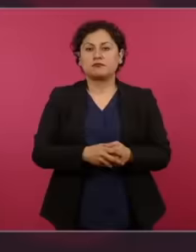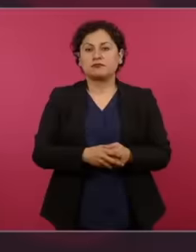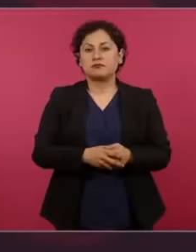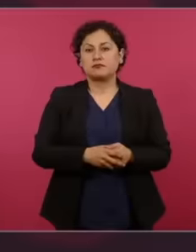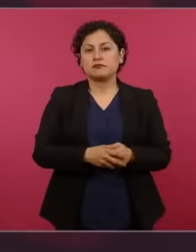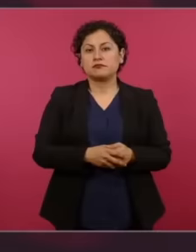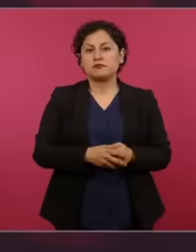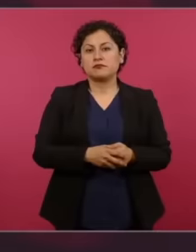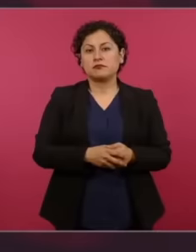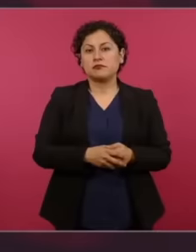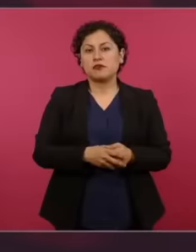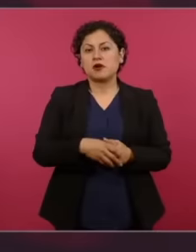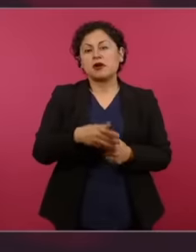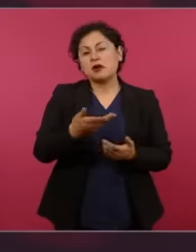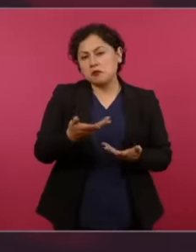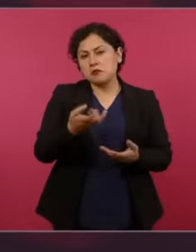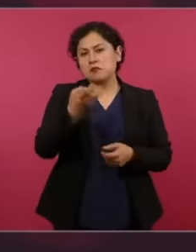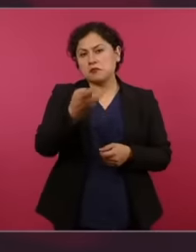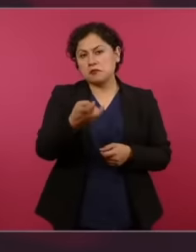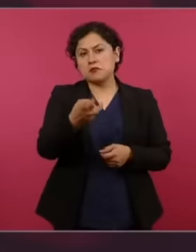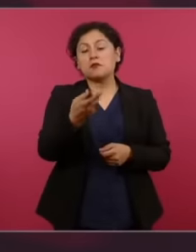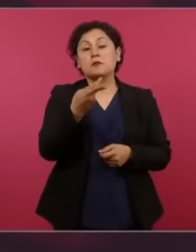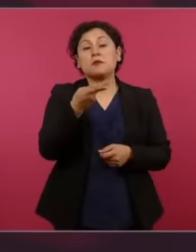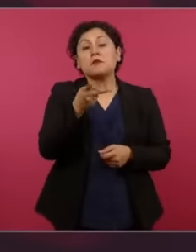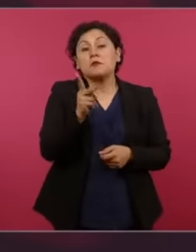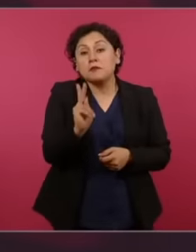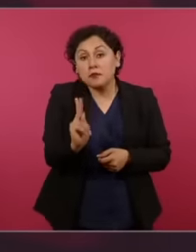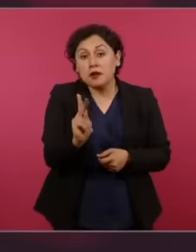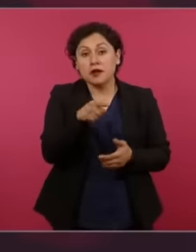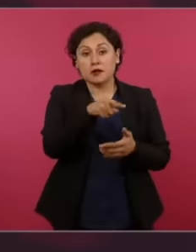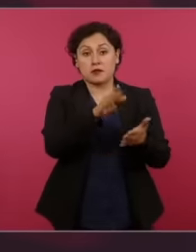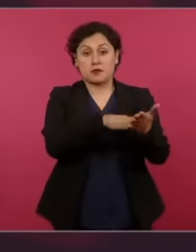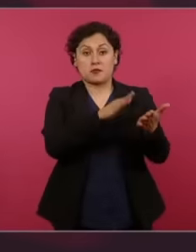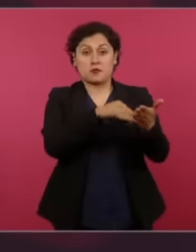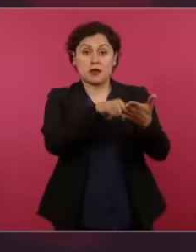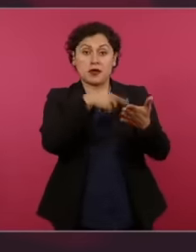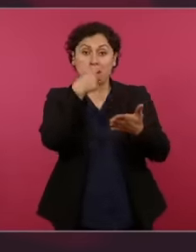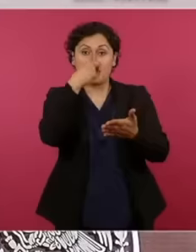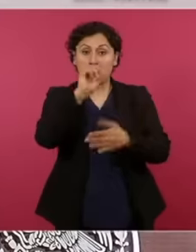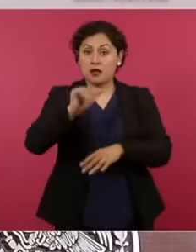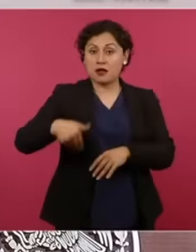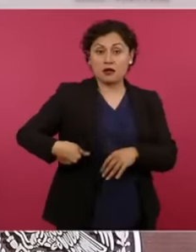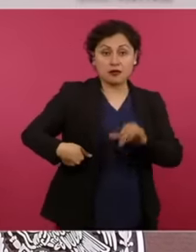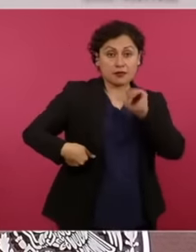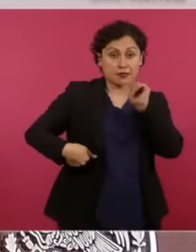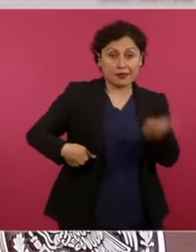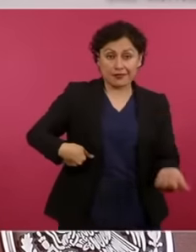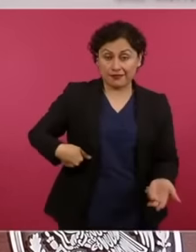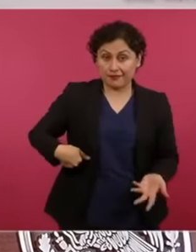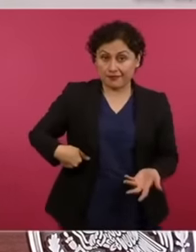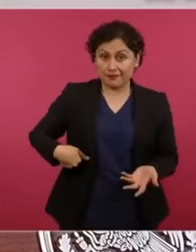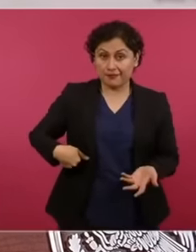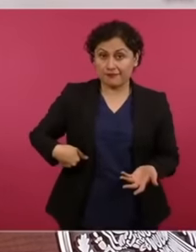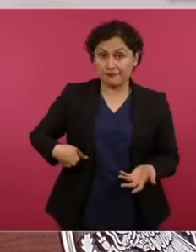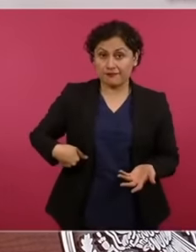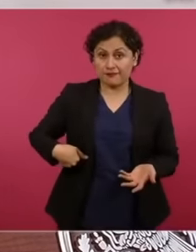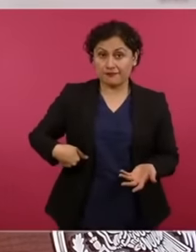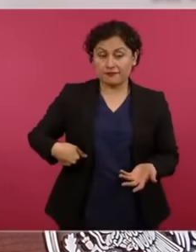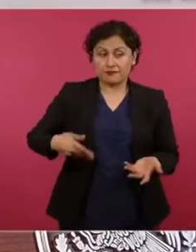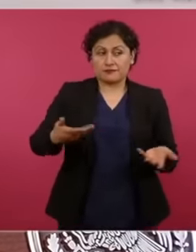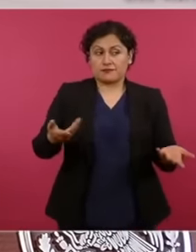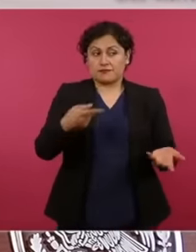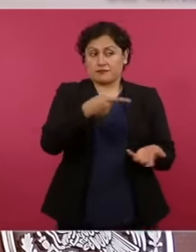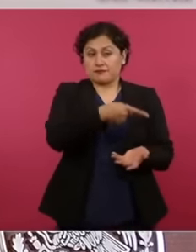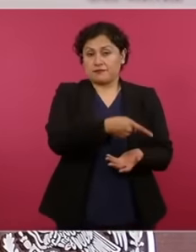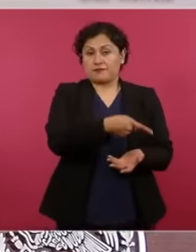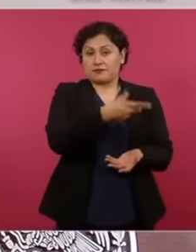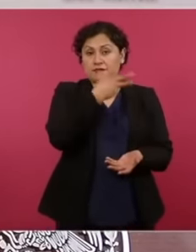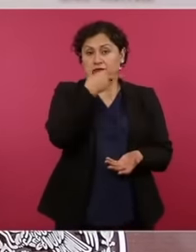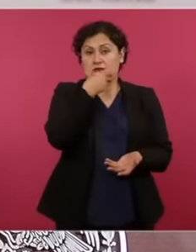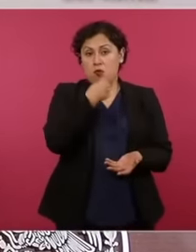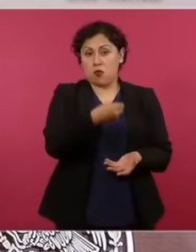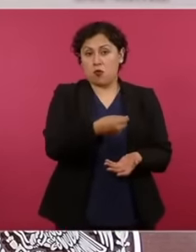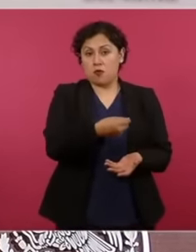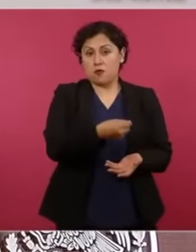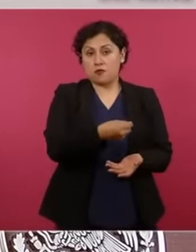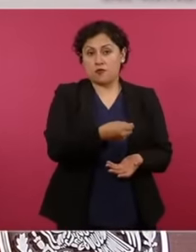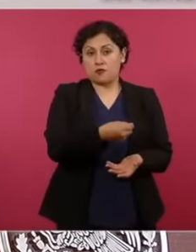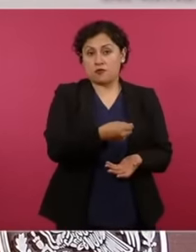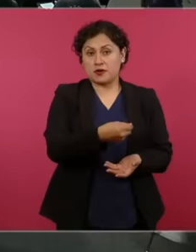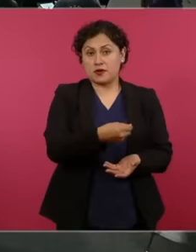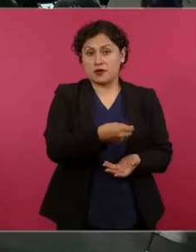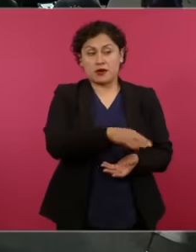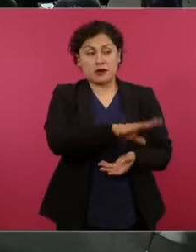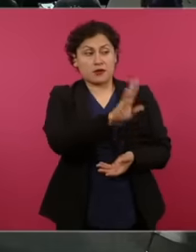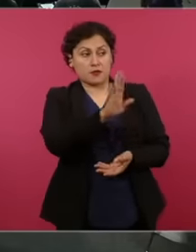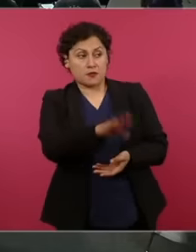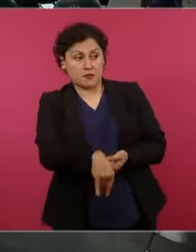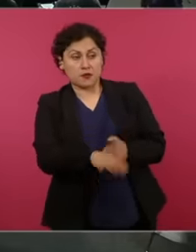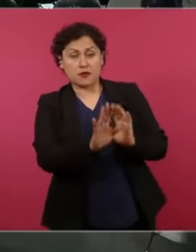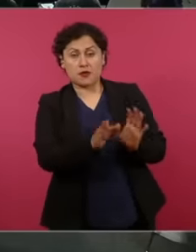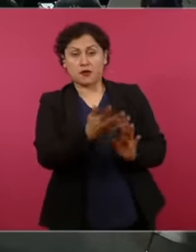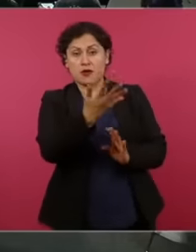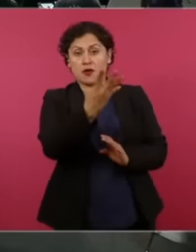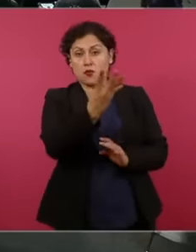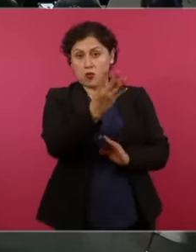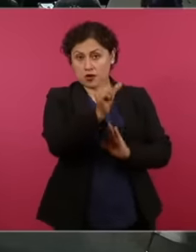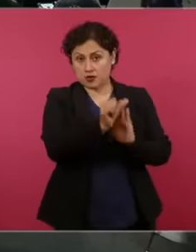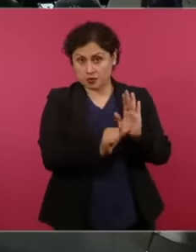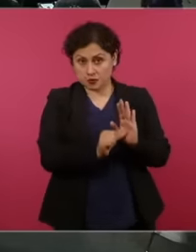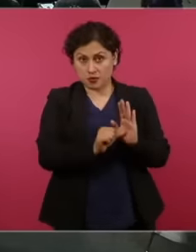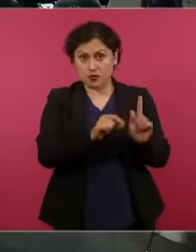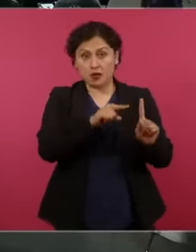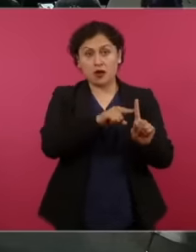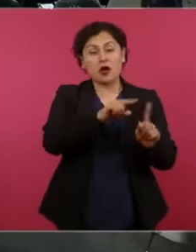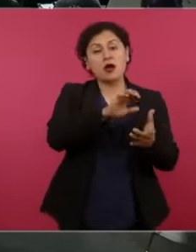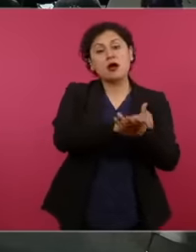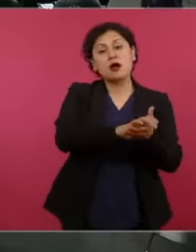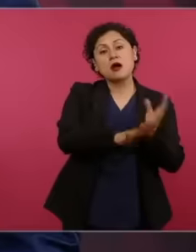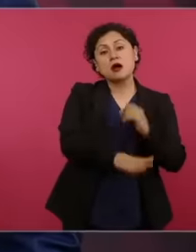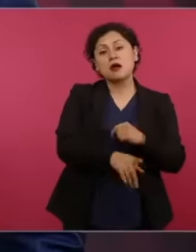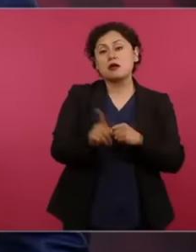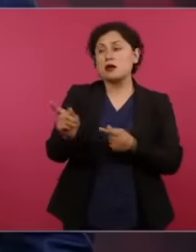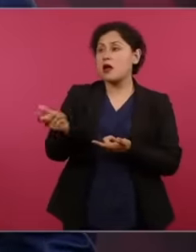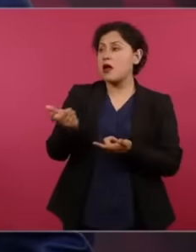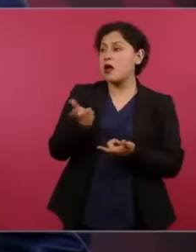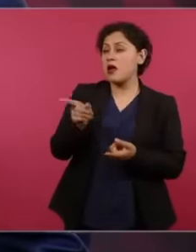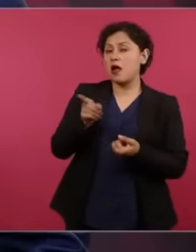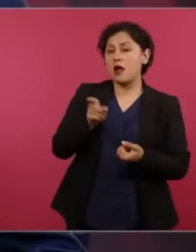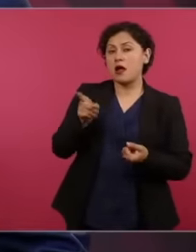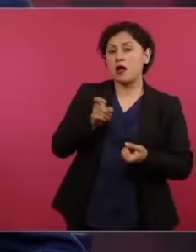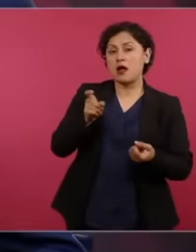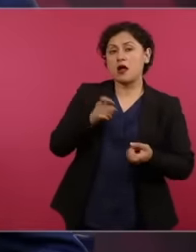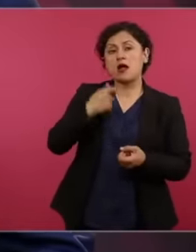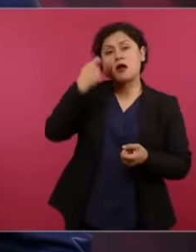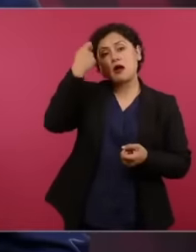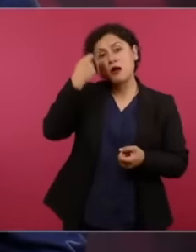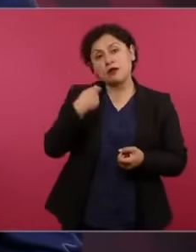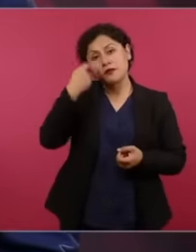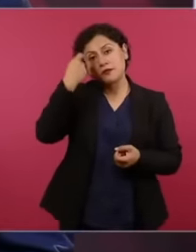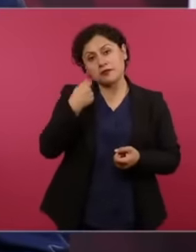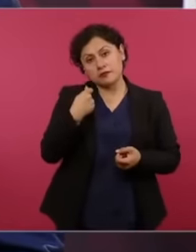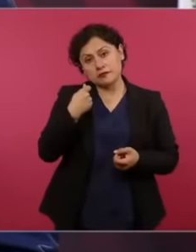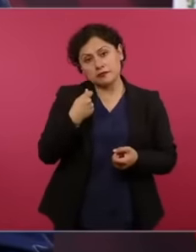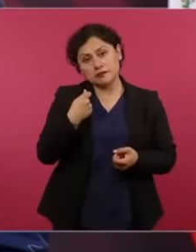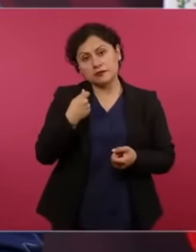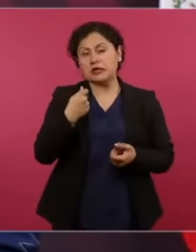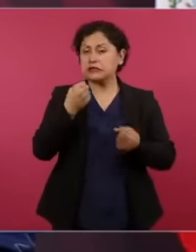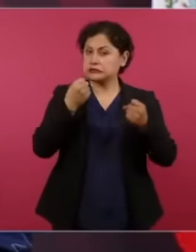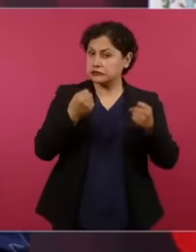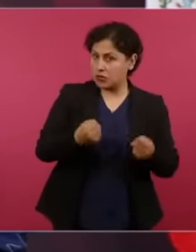accident and he had been there for 4 months, so among other things, insurance and so on, they give it to the lady. I